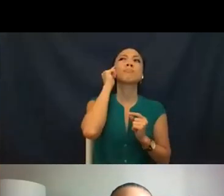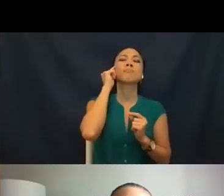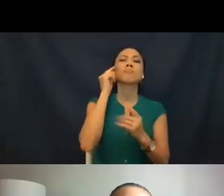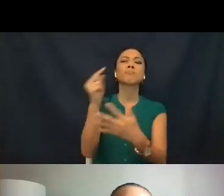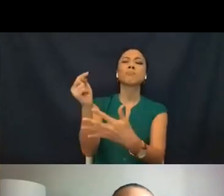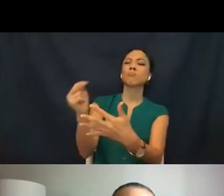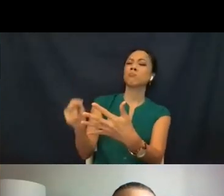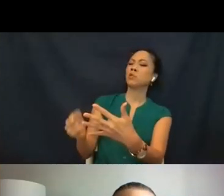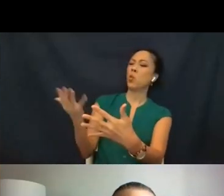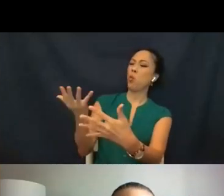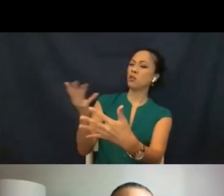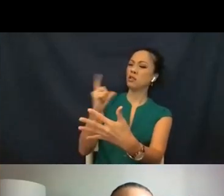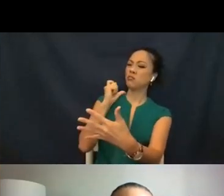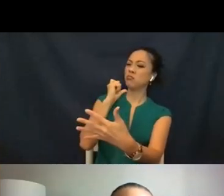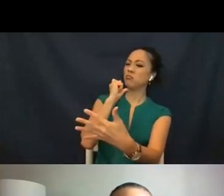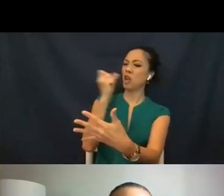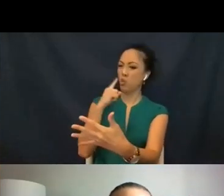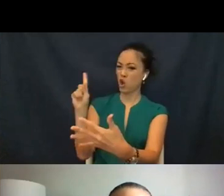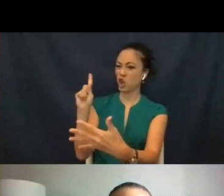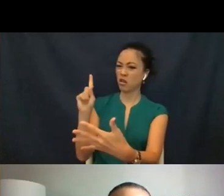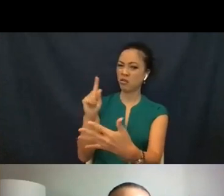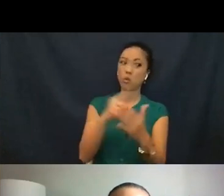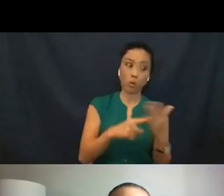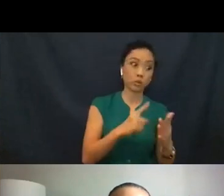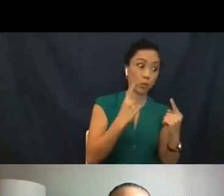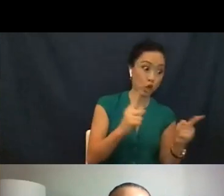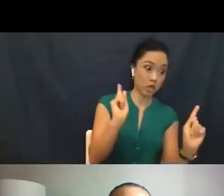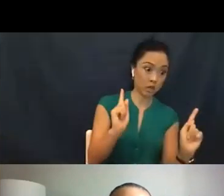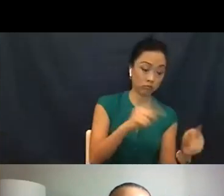are there other ways that 18:03:42 we can accomplish something similar,